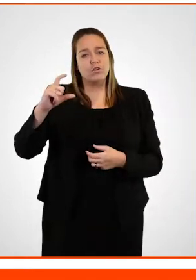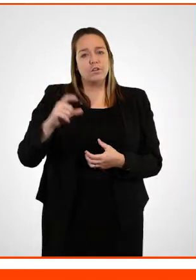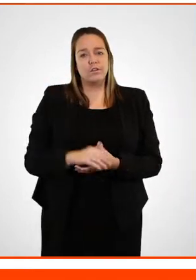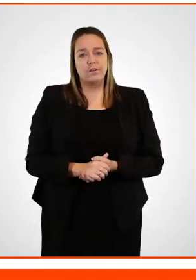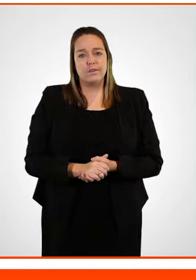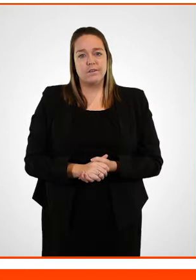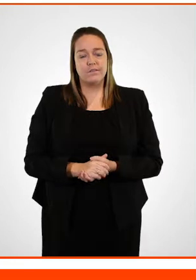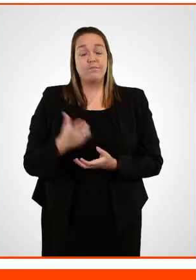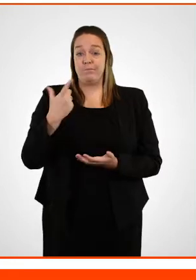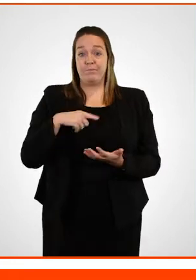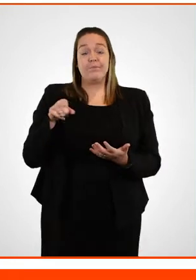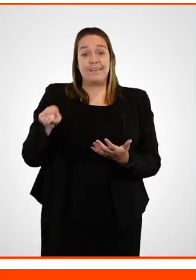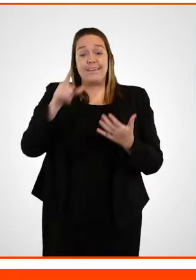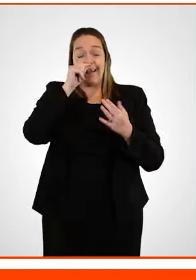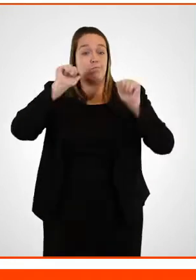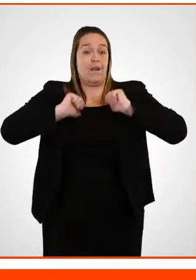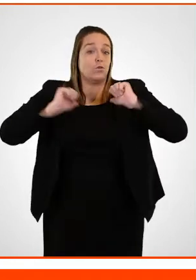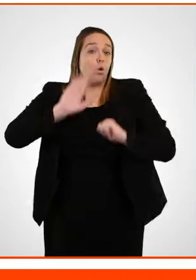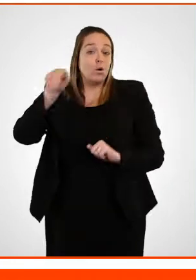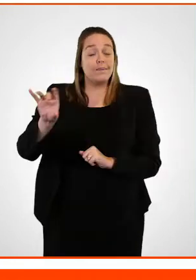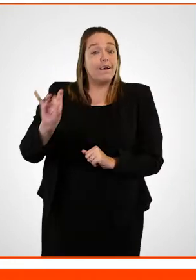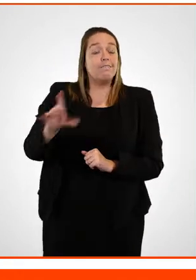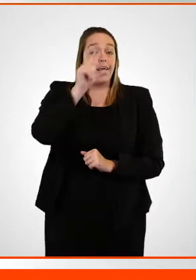because this is something that they can practise at home on their own.